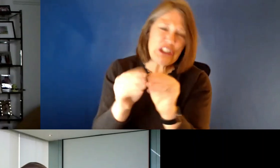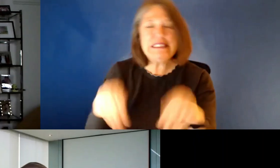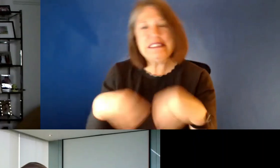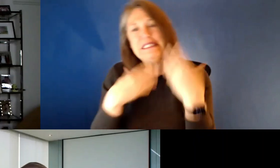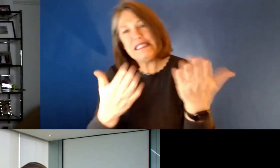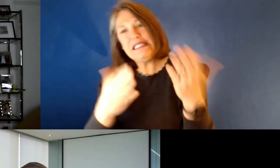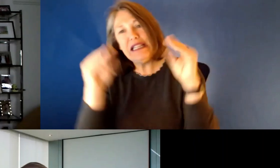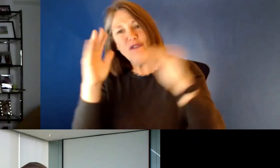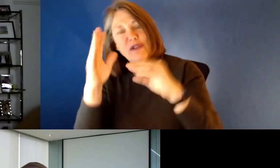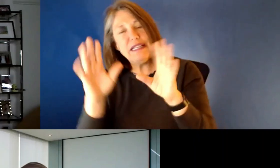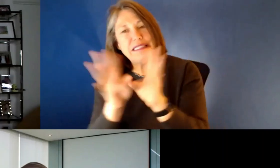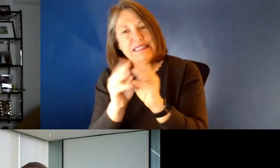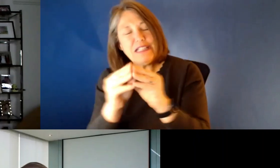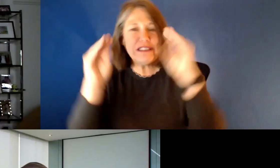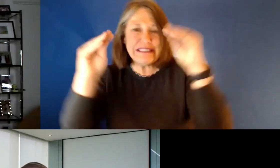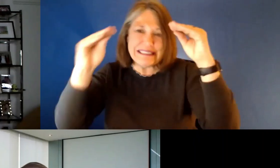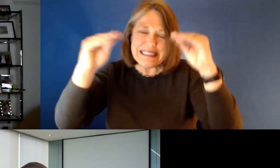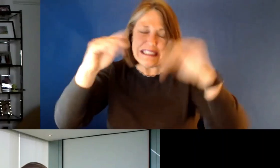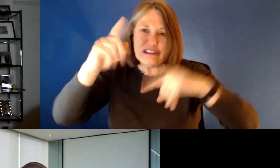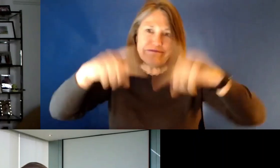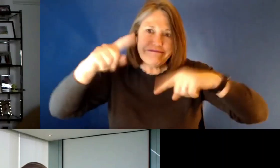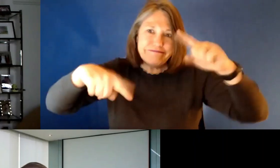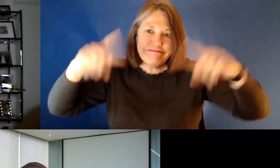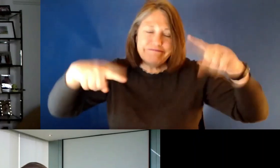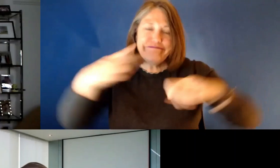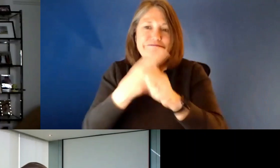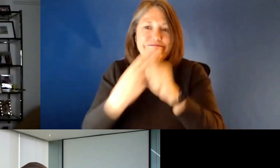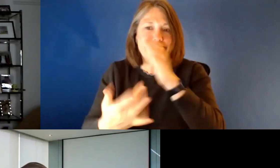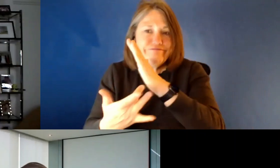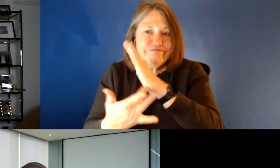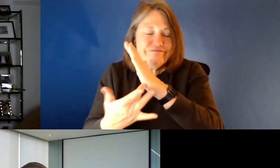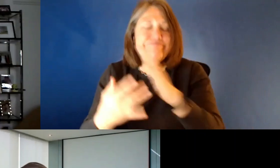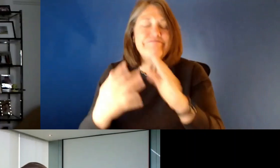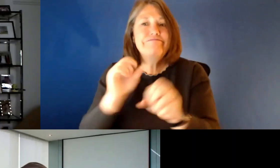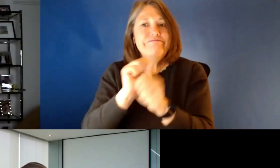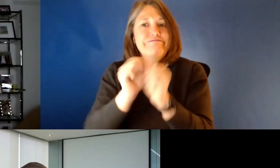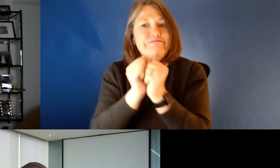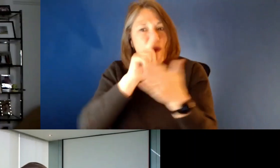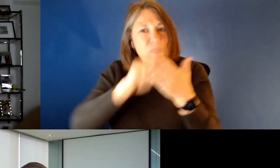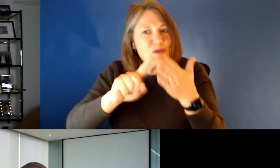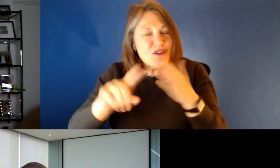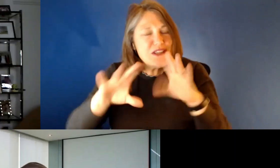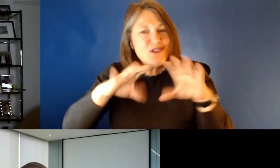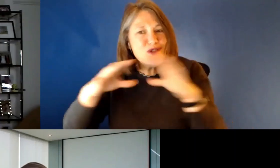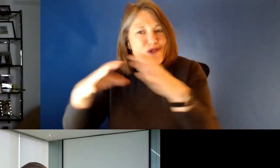or teaching in various ways, working with research groups in various ways.